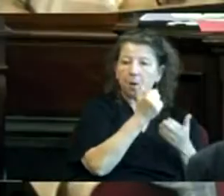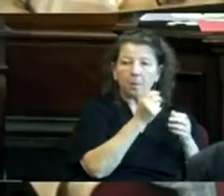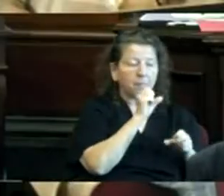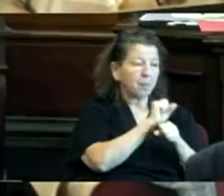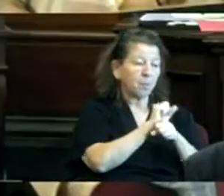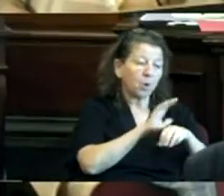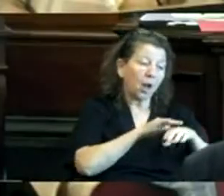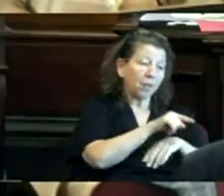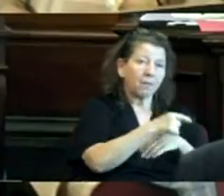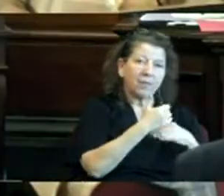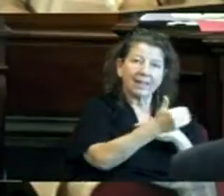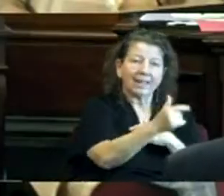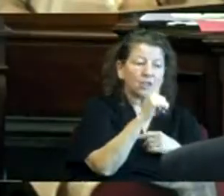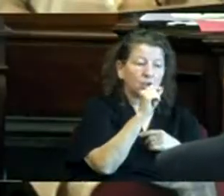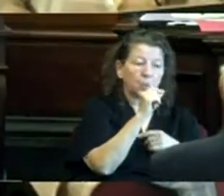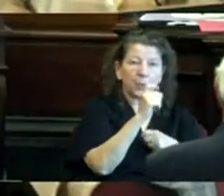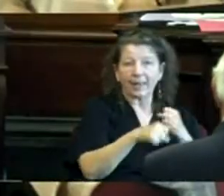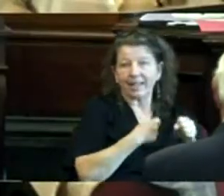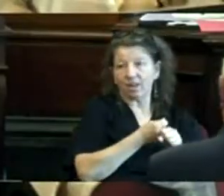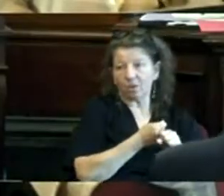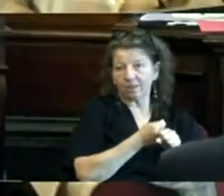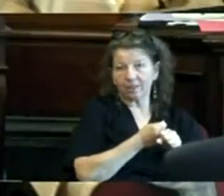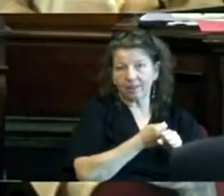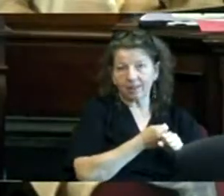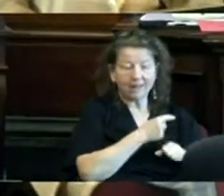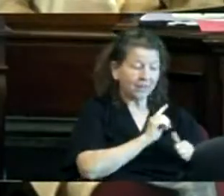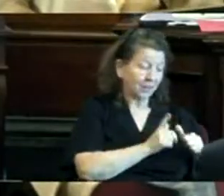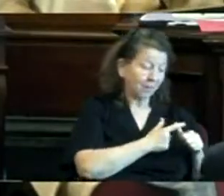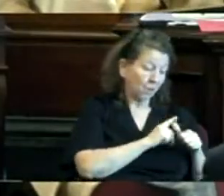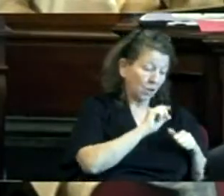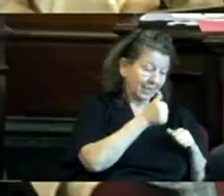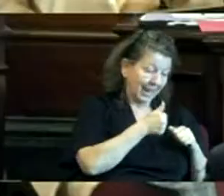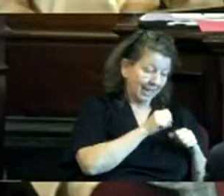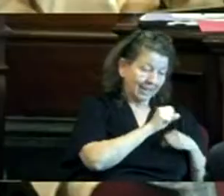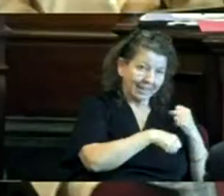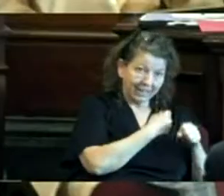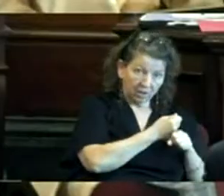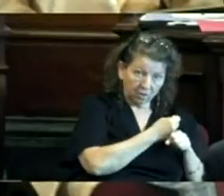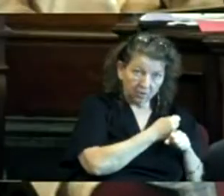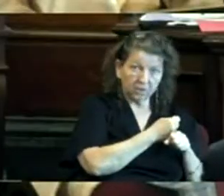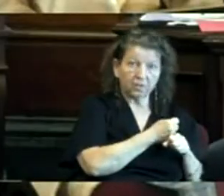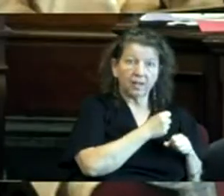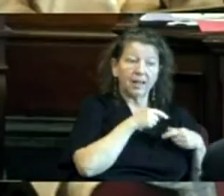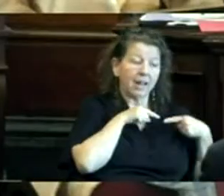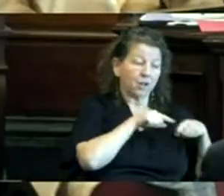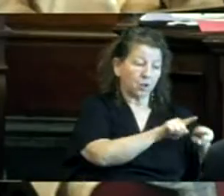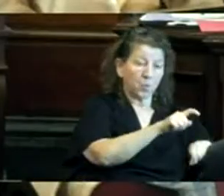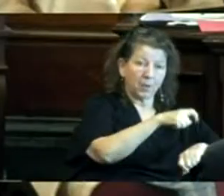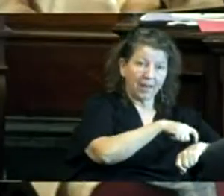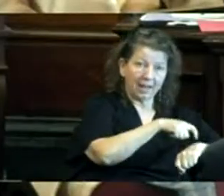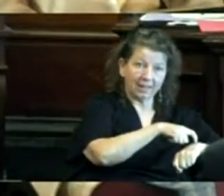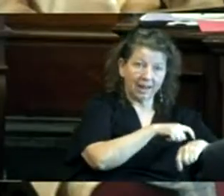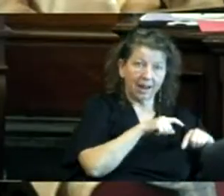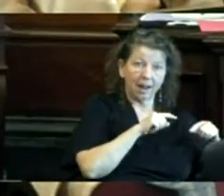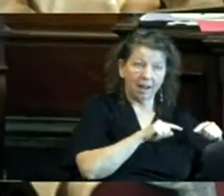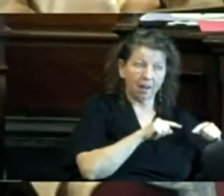they'll probably be some work that will have to be done on Edison for the next 20 years.